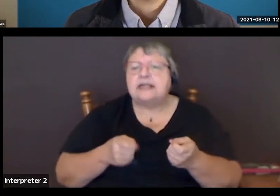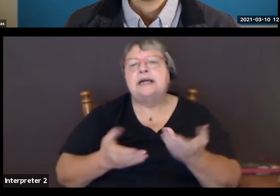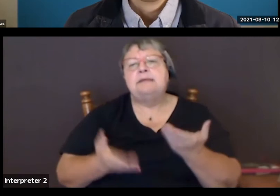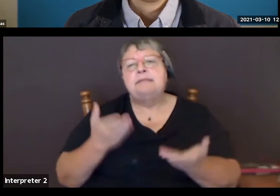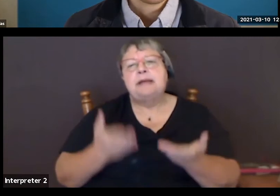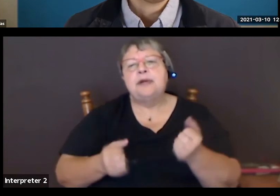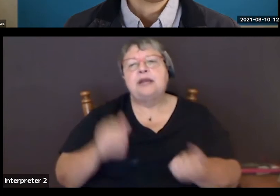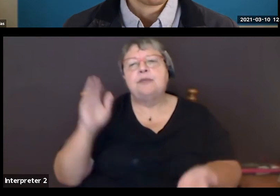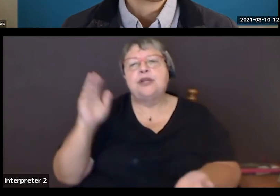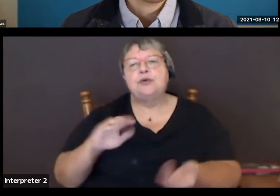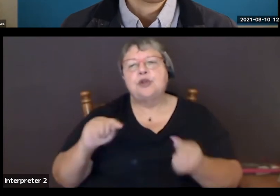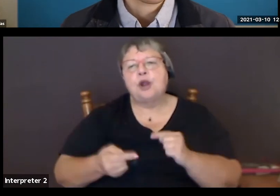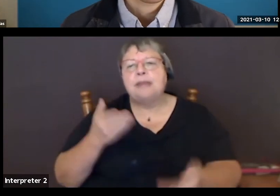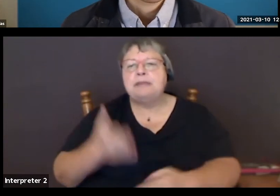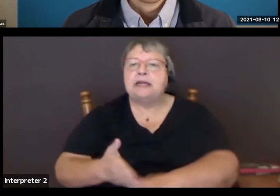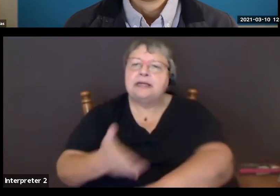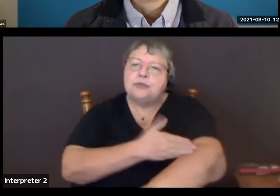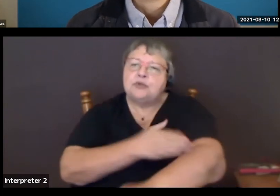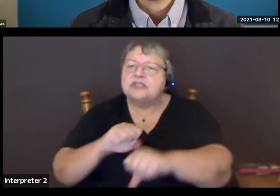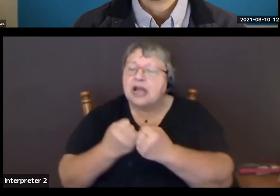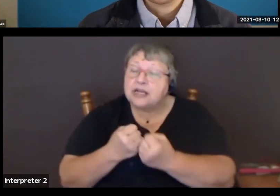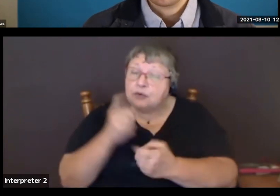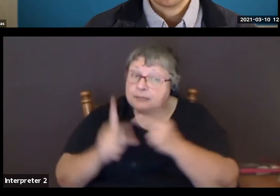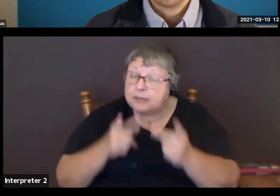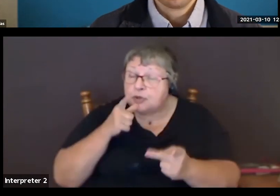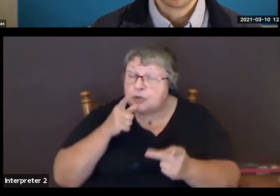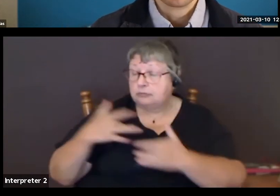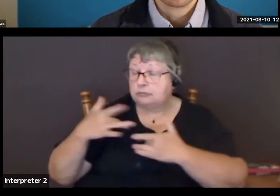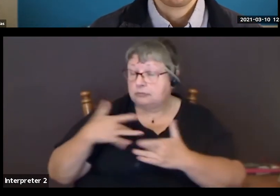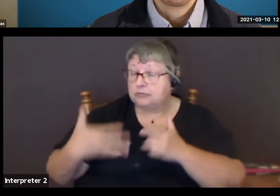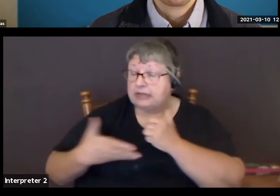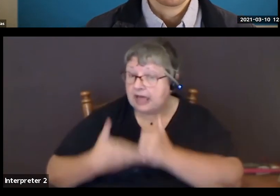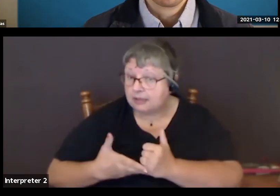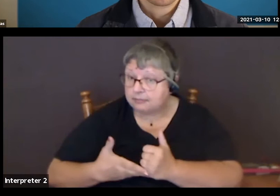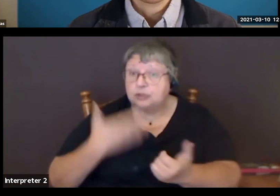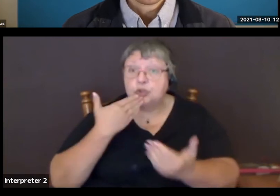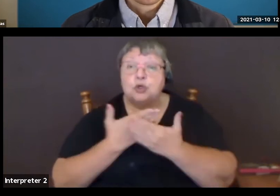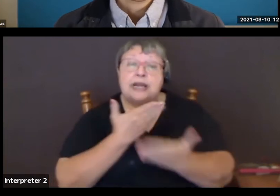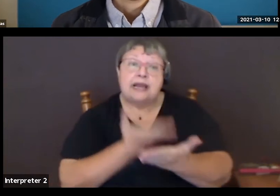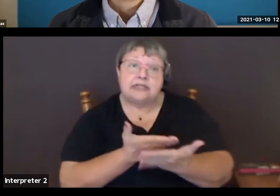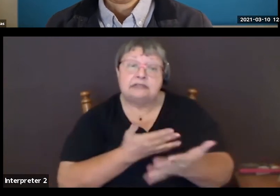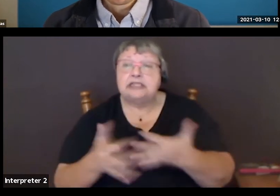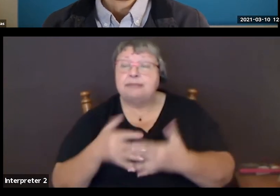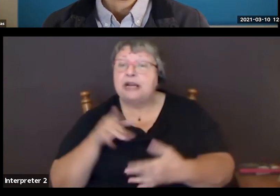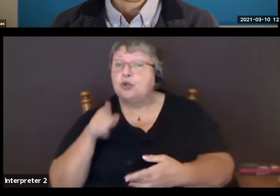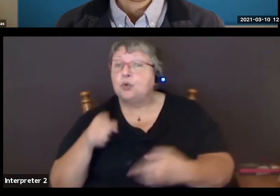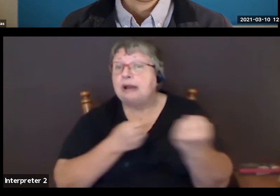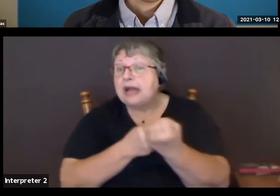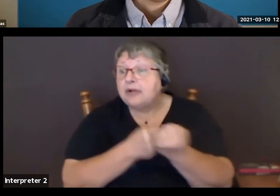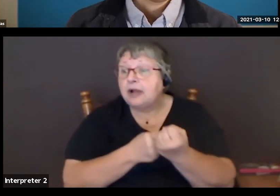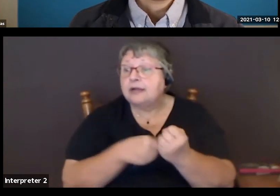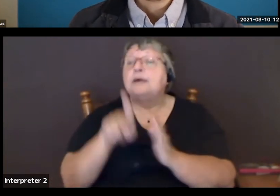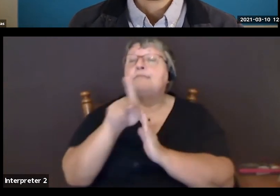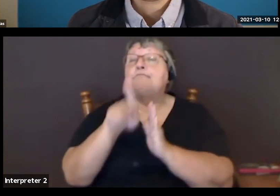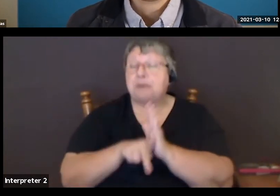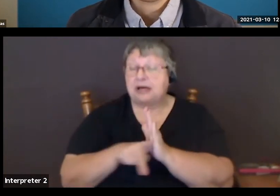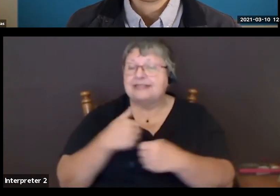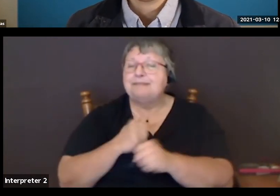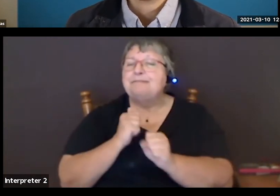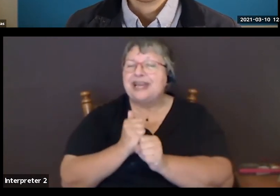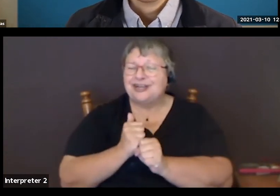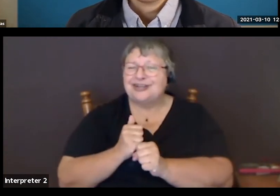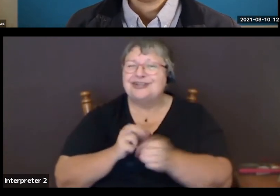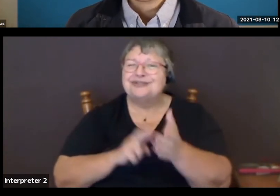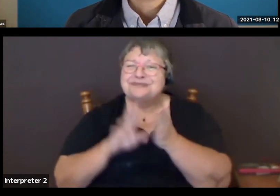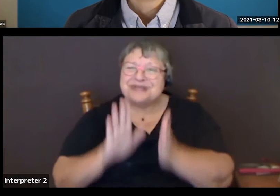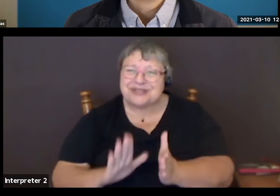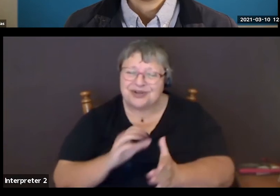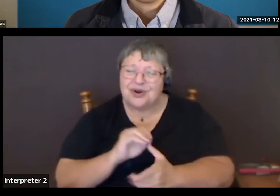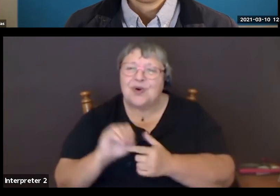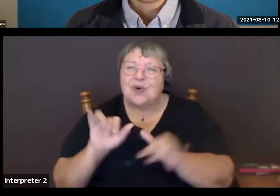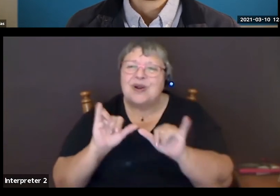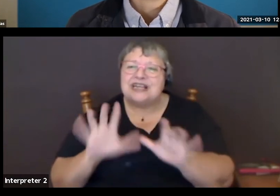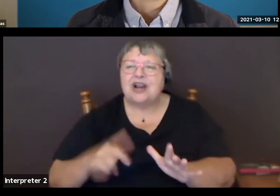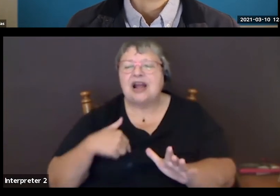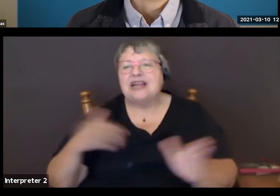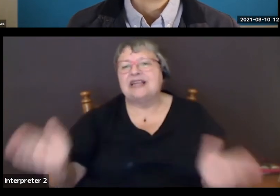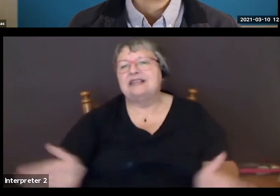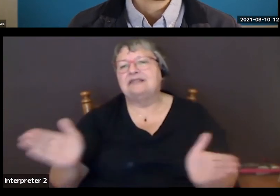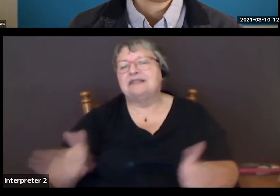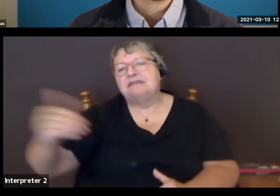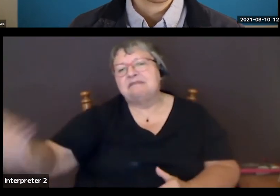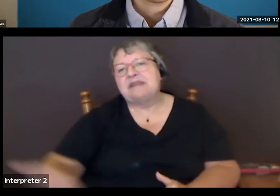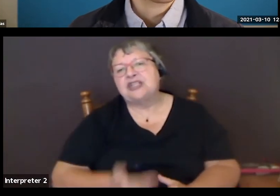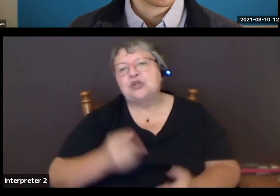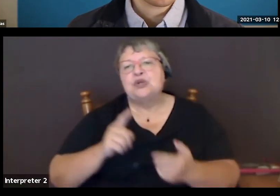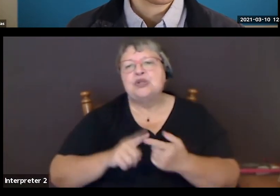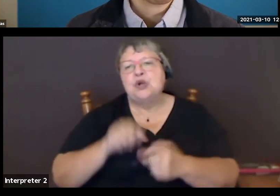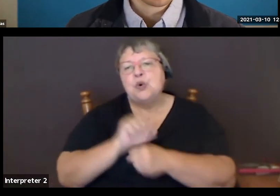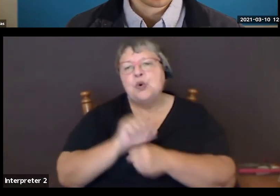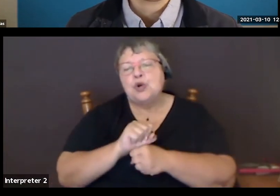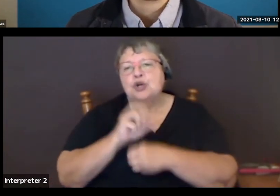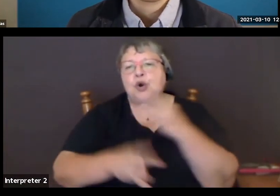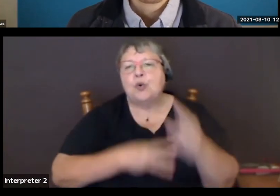With the help of people who care, and with good evidence. So whether you're an advocate a policymaker, a researcher or an engineer, I invite you to work towards a world where digital power is guided by evidence.